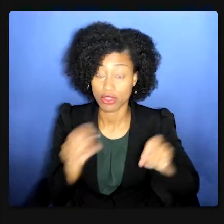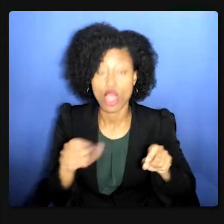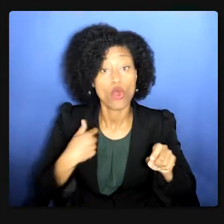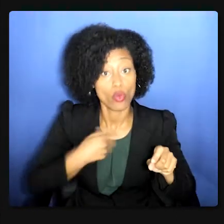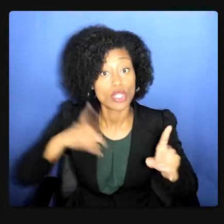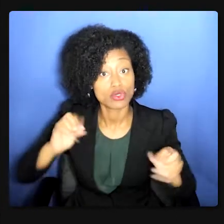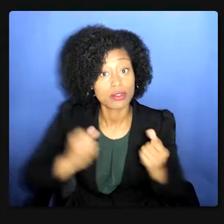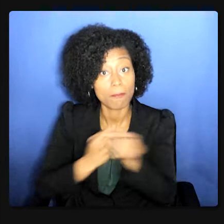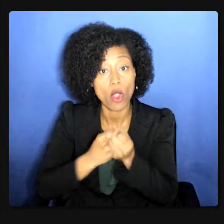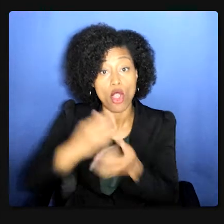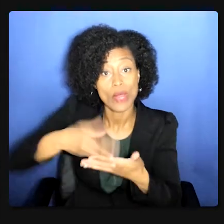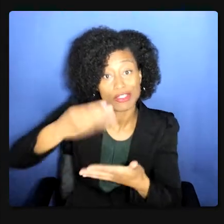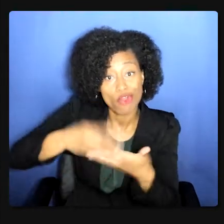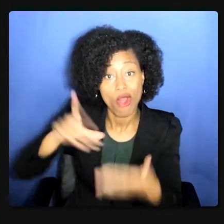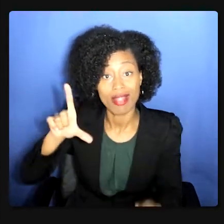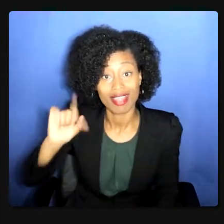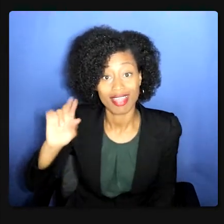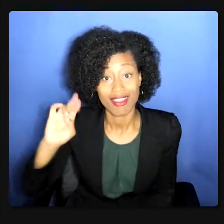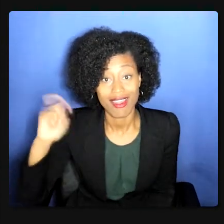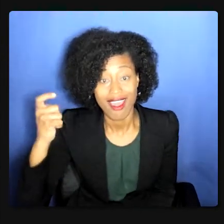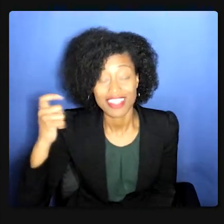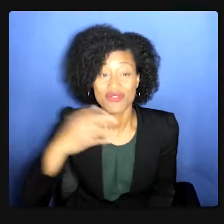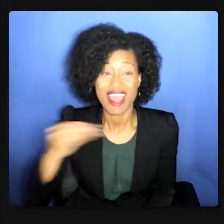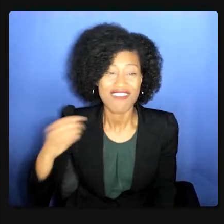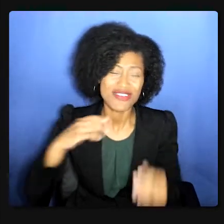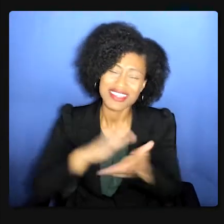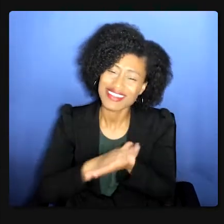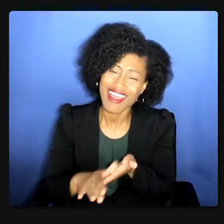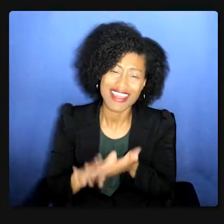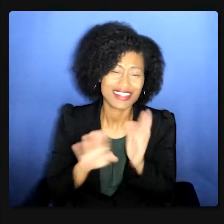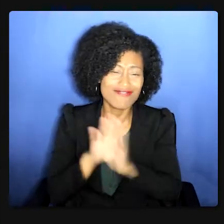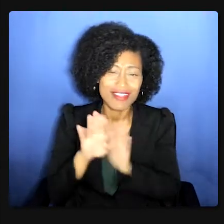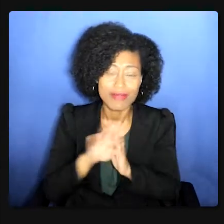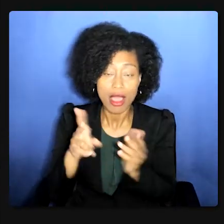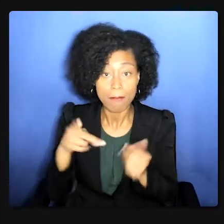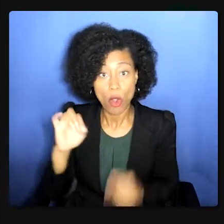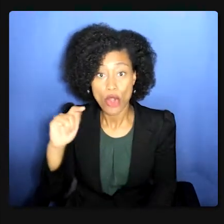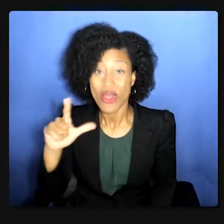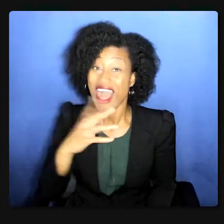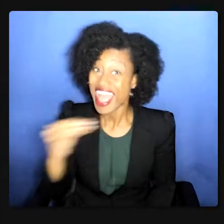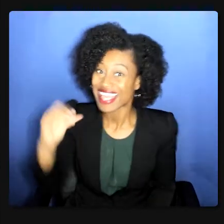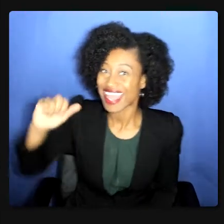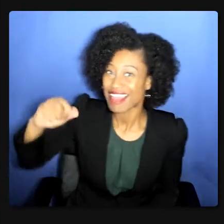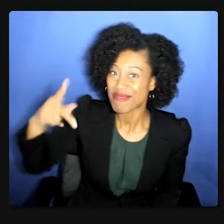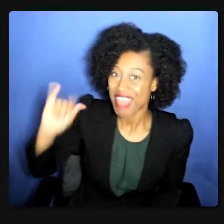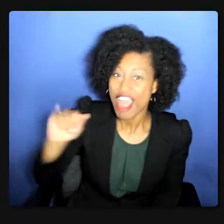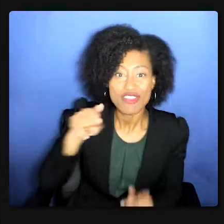We support Windows and Linux, and as I mentioned, we have a nice developer portal and then API that you can use.